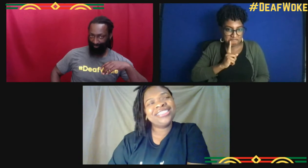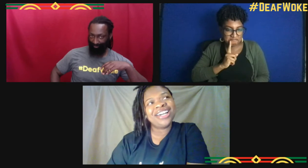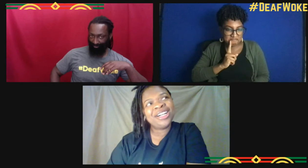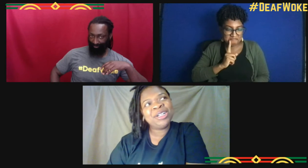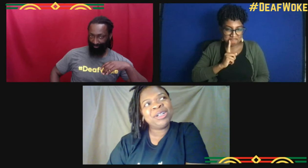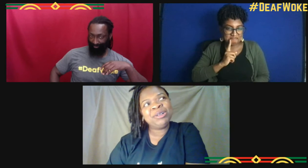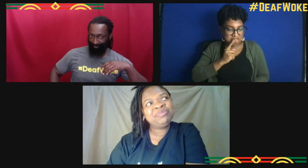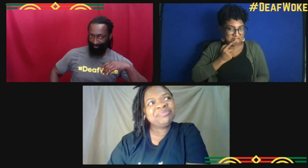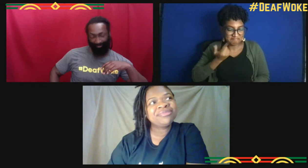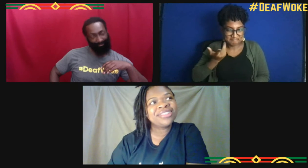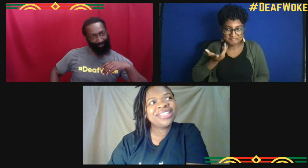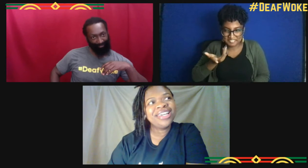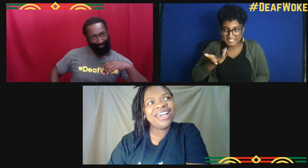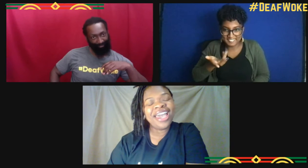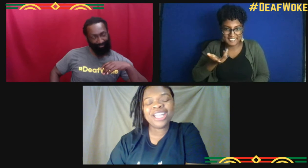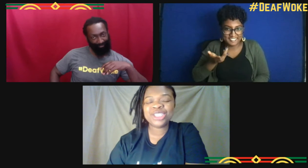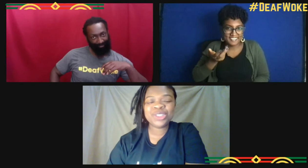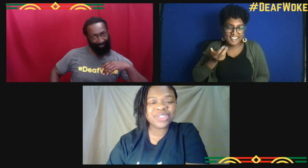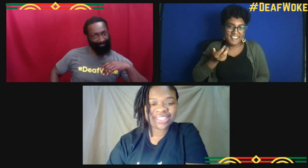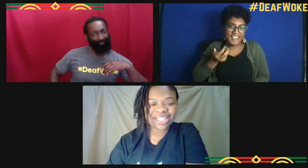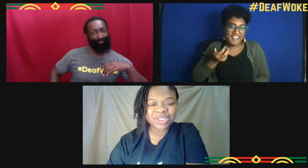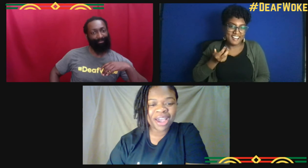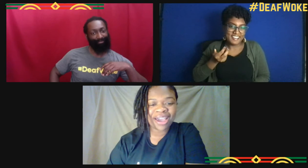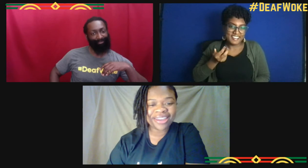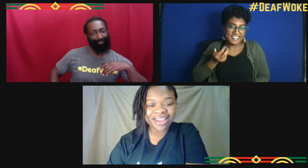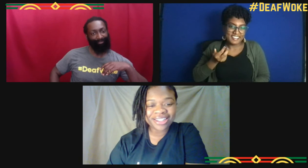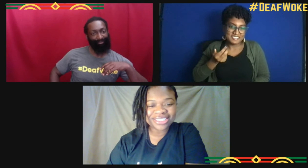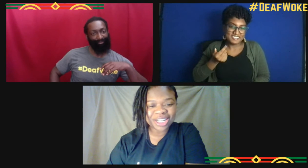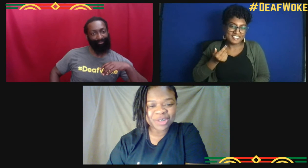And I actually reached out to my audiologist